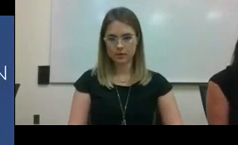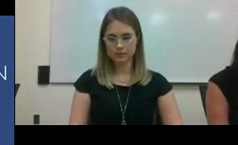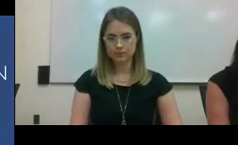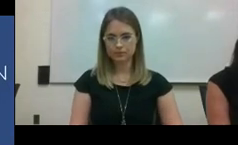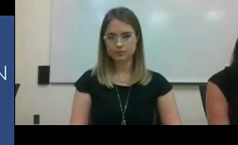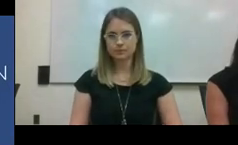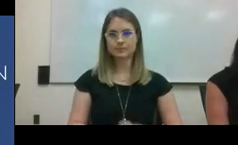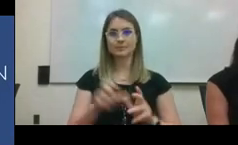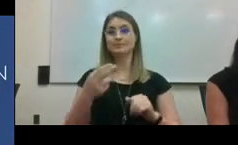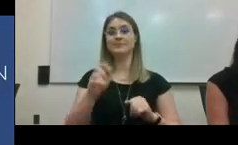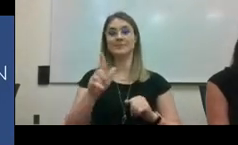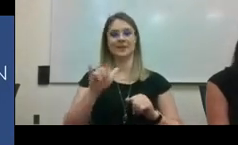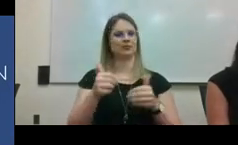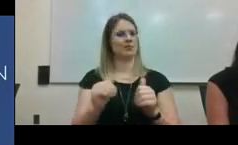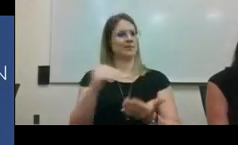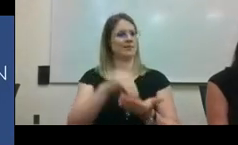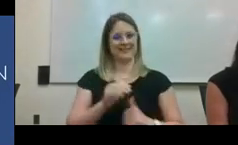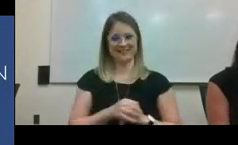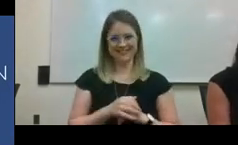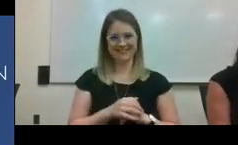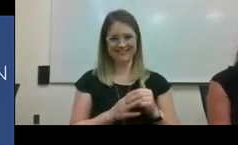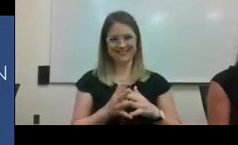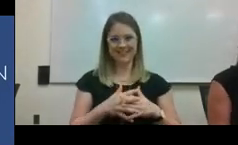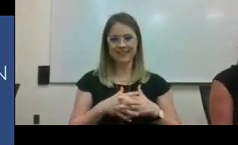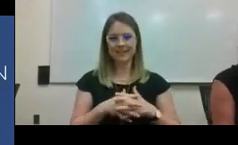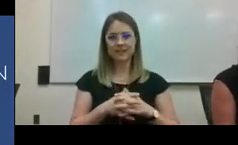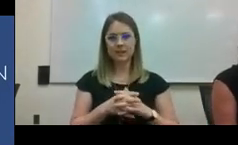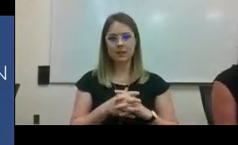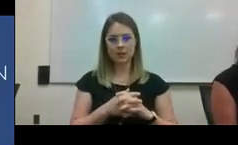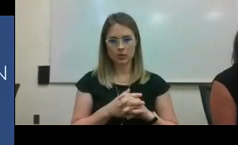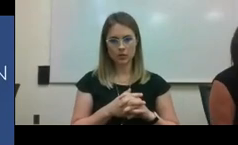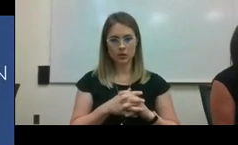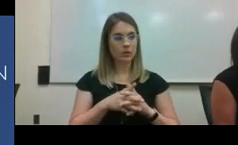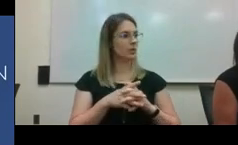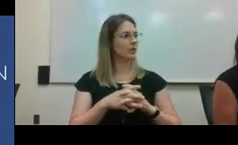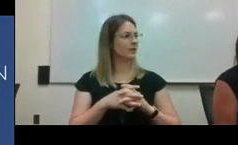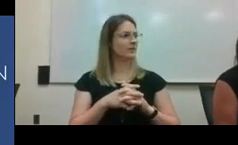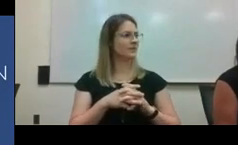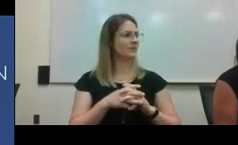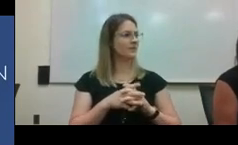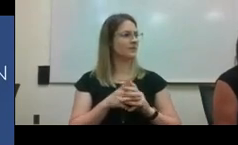Try again Shelly. [echoes] Okay, about the transliteration